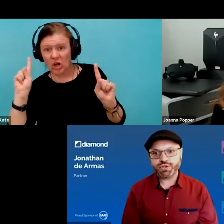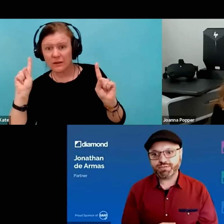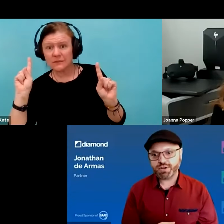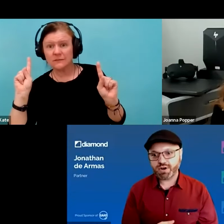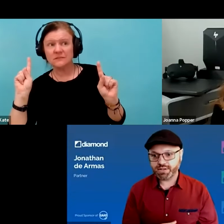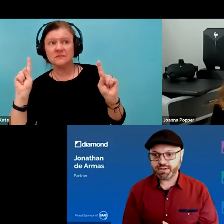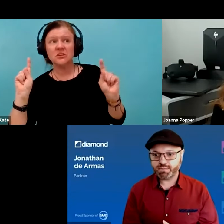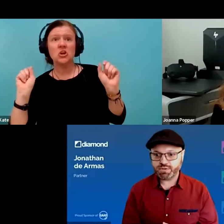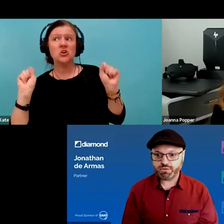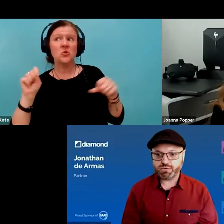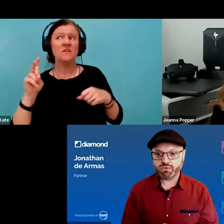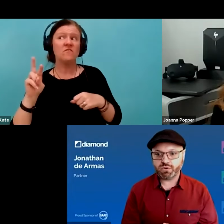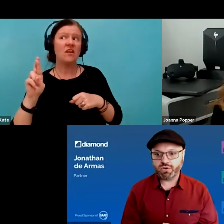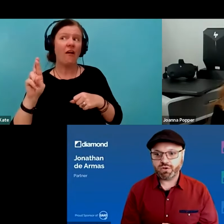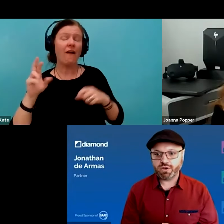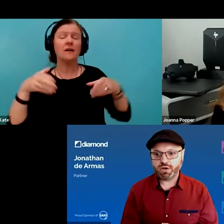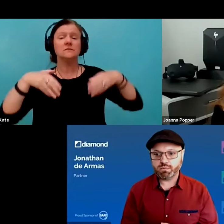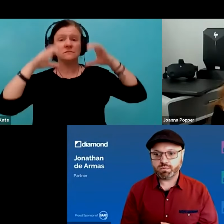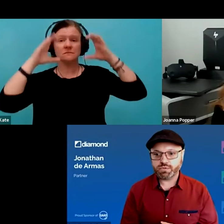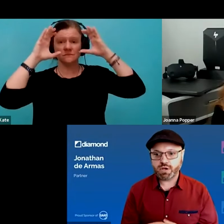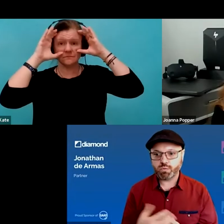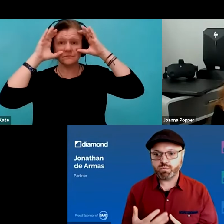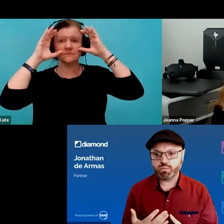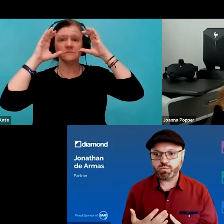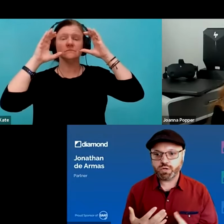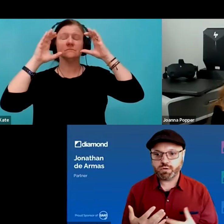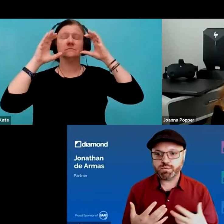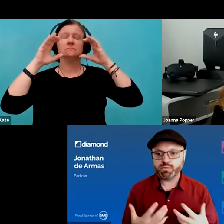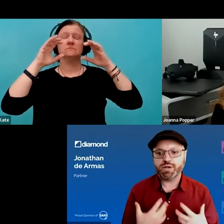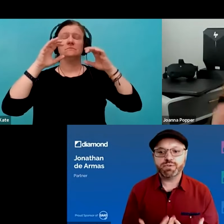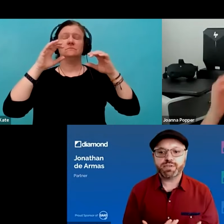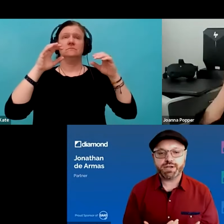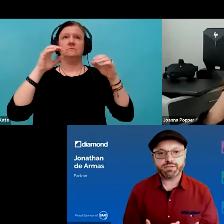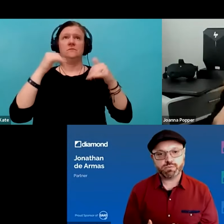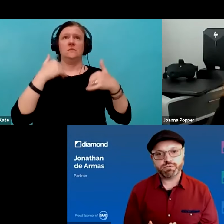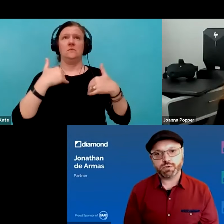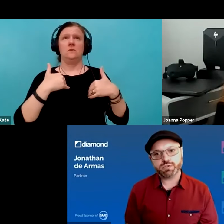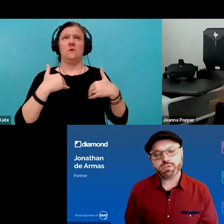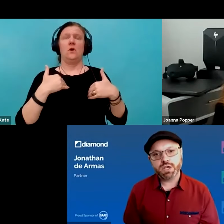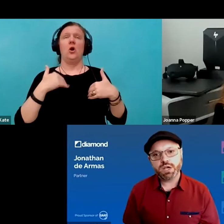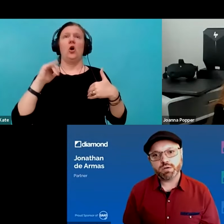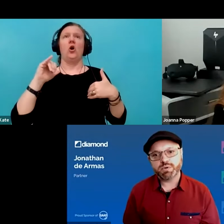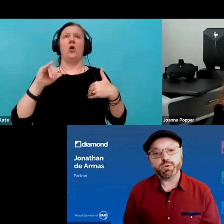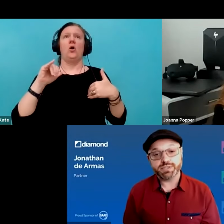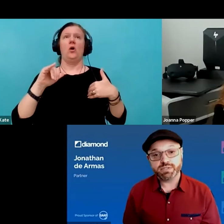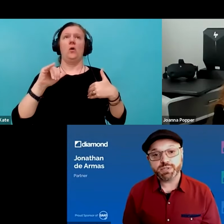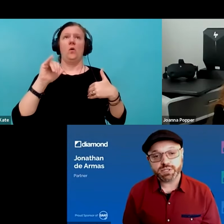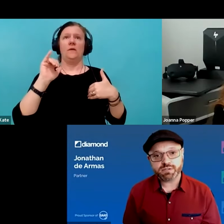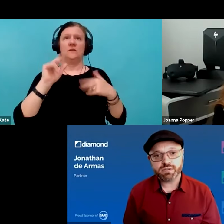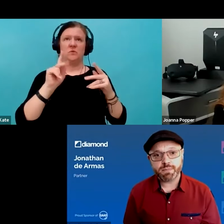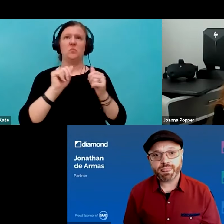could a VR headset be used to help people empathize with folks people with disabilities.